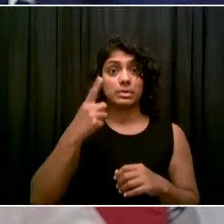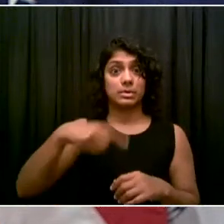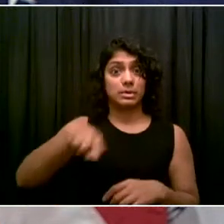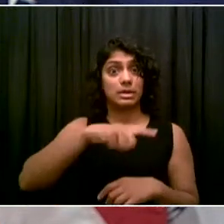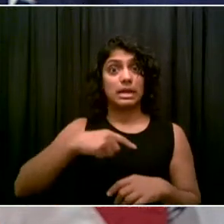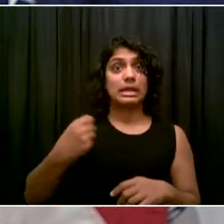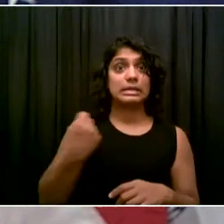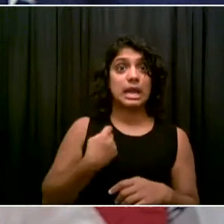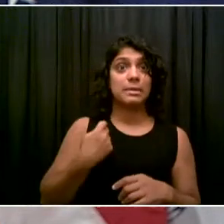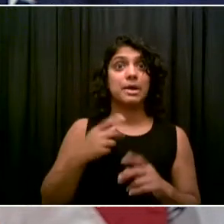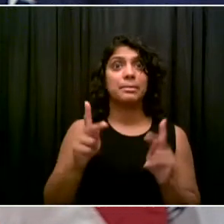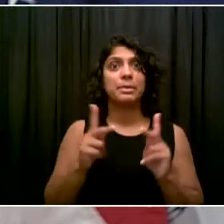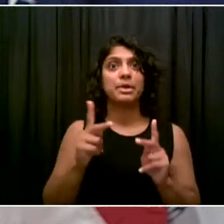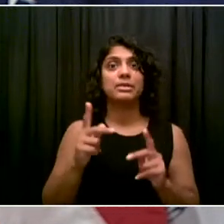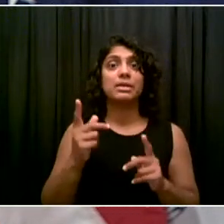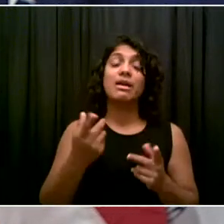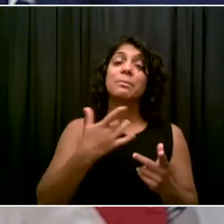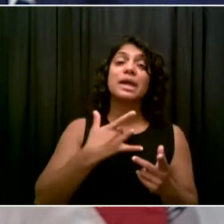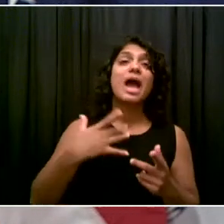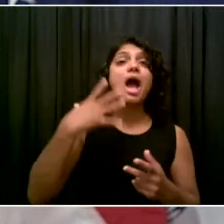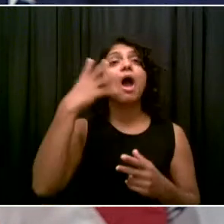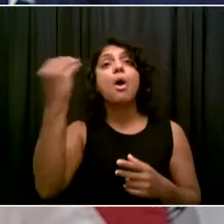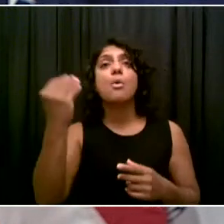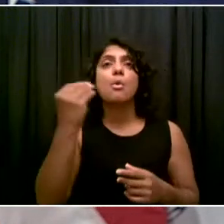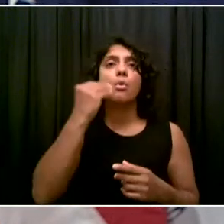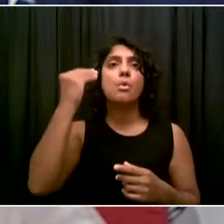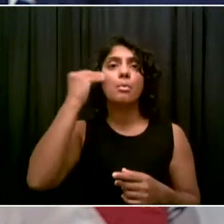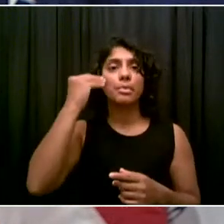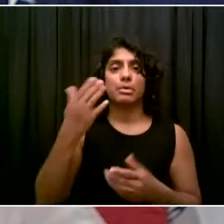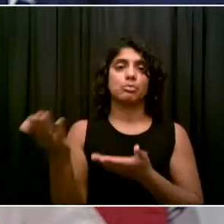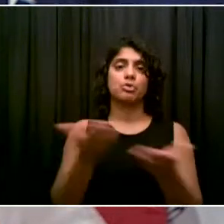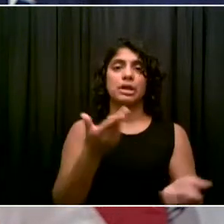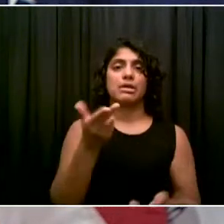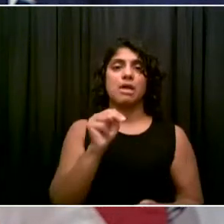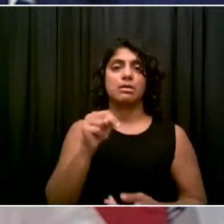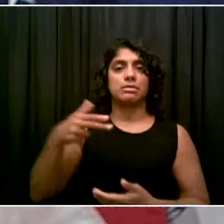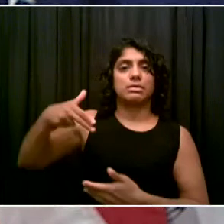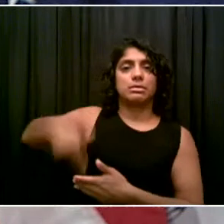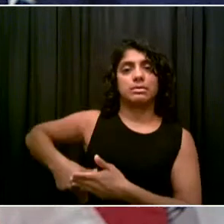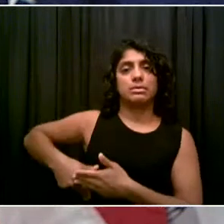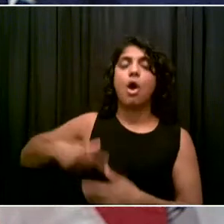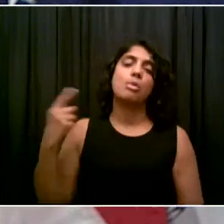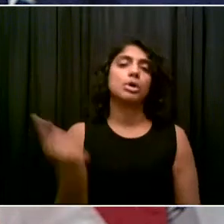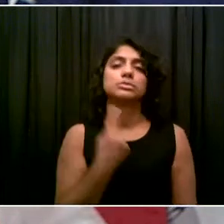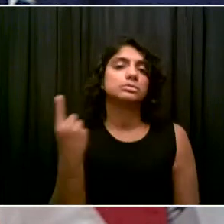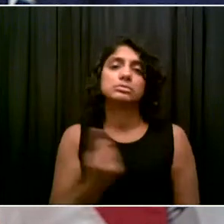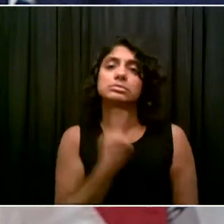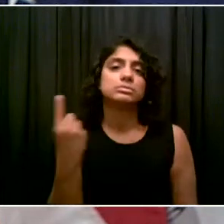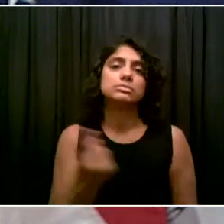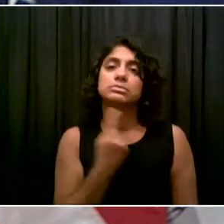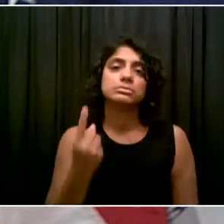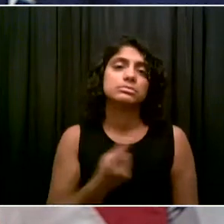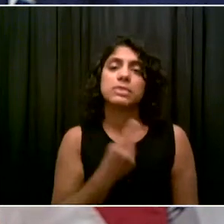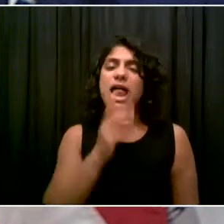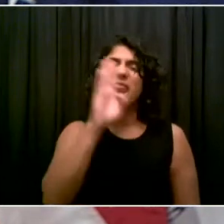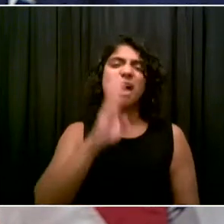INDIVIDUALS DO NOT WALK OUT OF THEIR HOUSE WITHOUT A FIREARM BEING READILY ACCESSIBLE